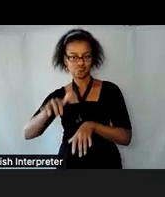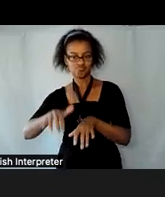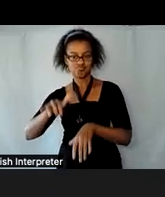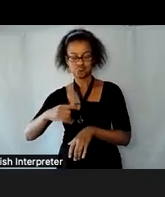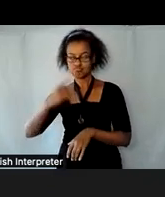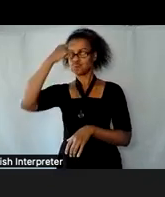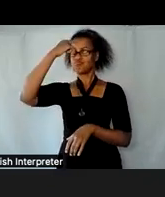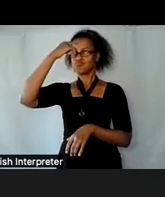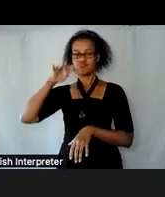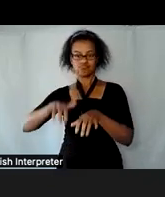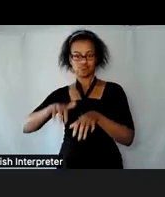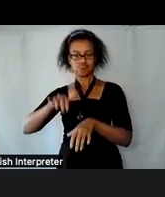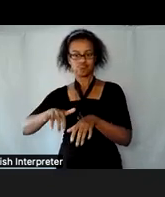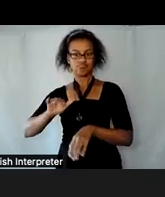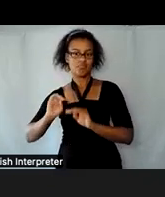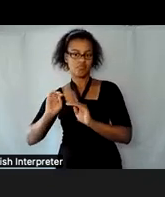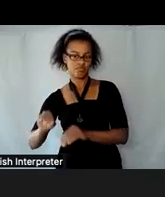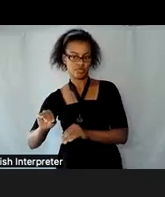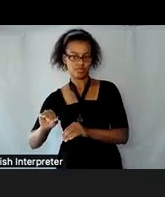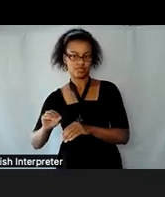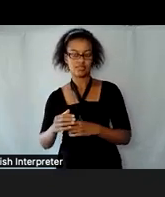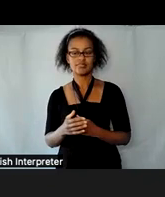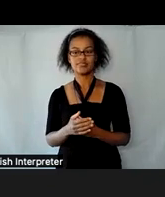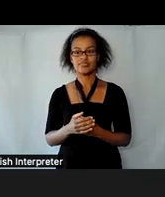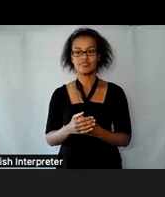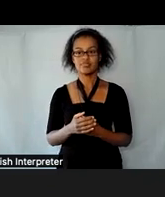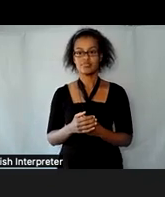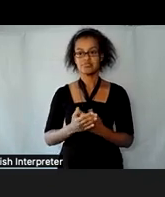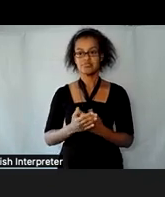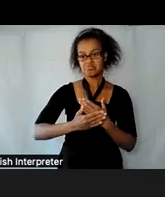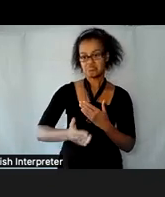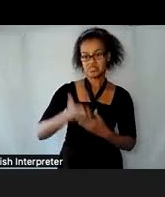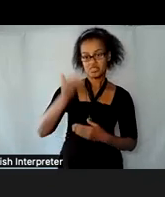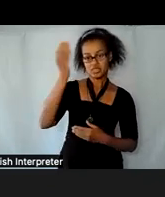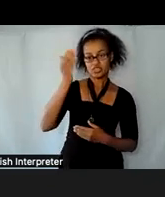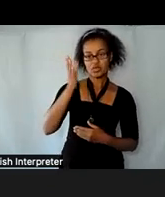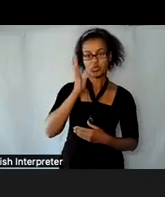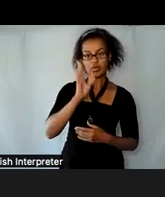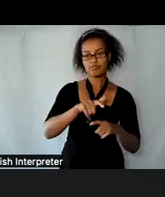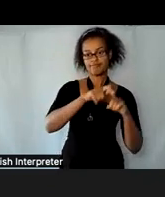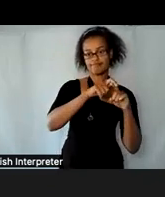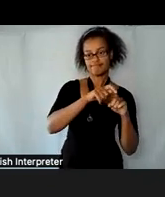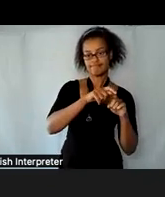And we will be taking them throughout the session as well as you know there will be